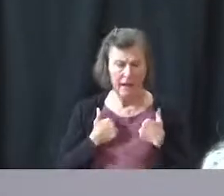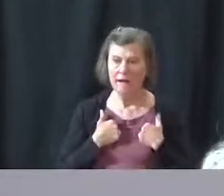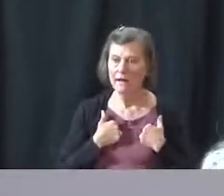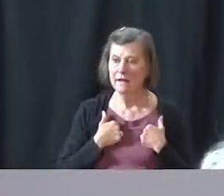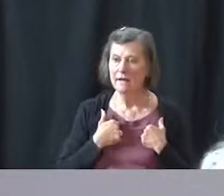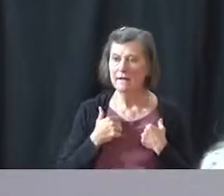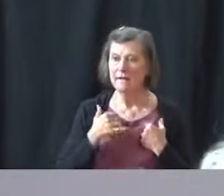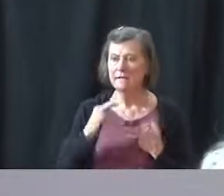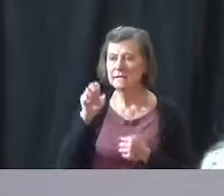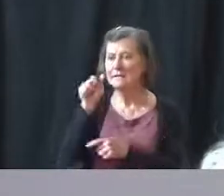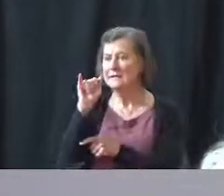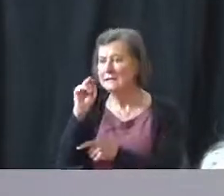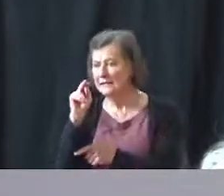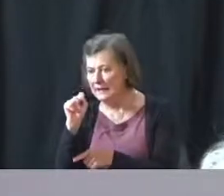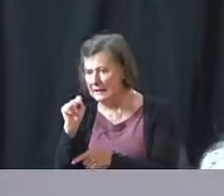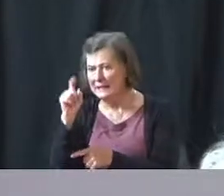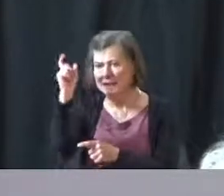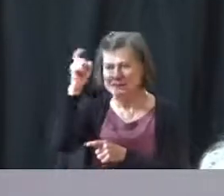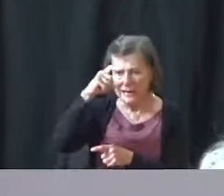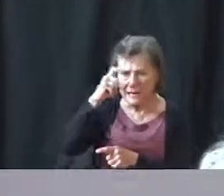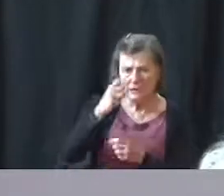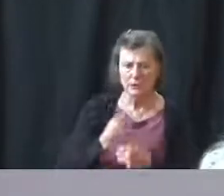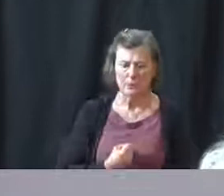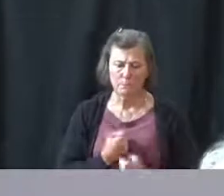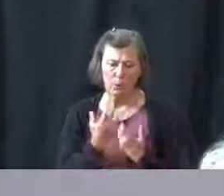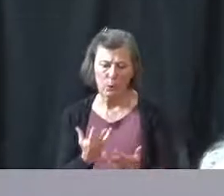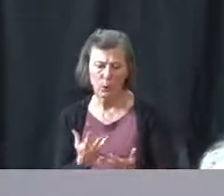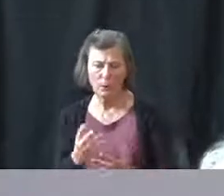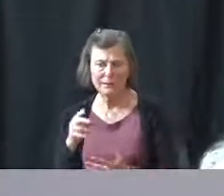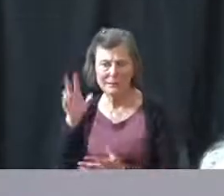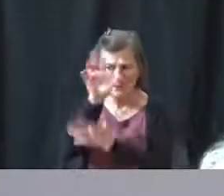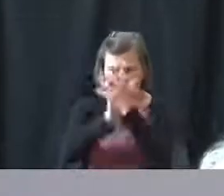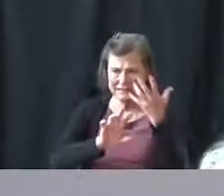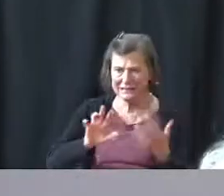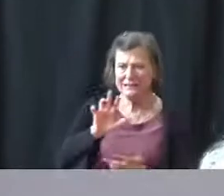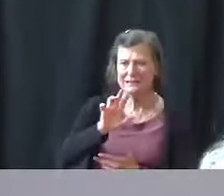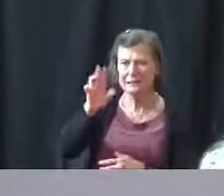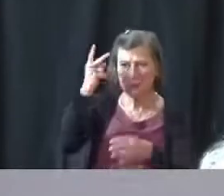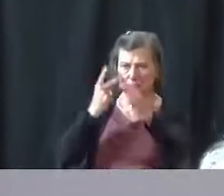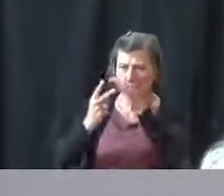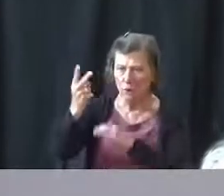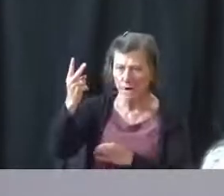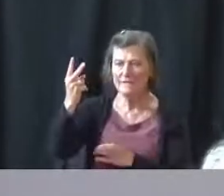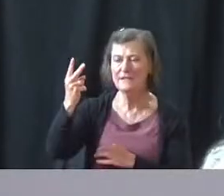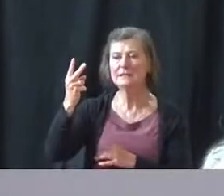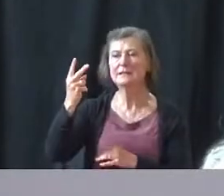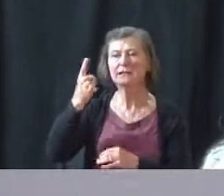and the sages and the poets and the mystics and the prophets, for compassion and justice.